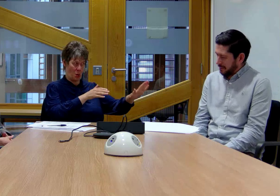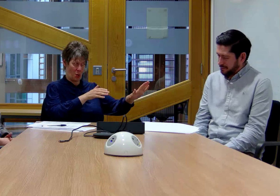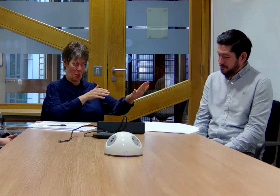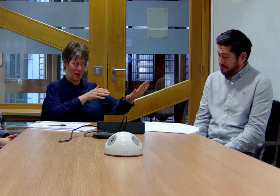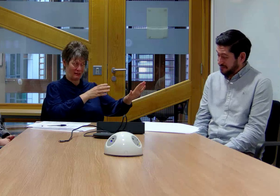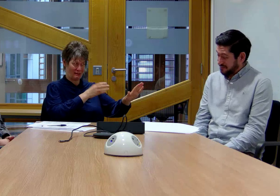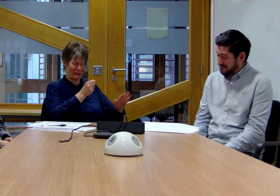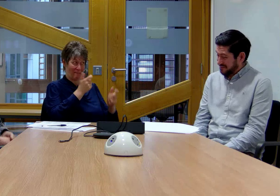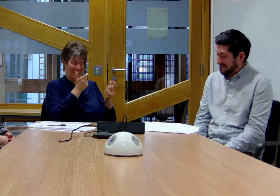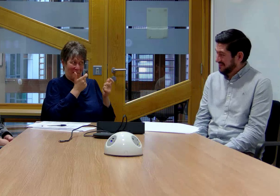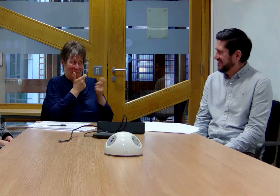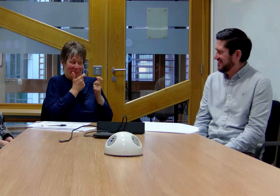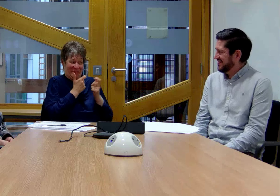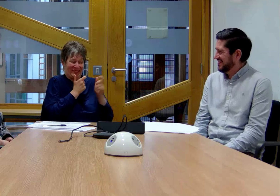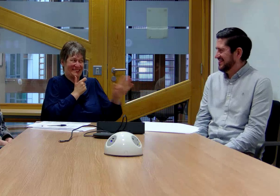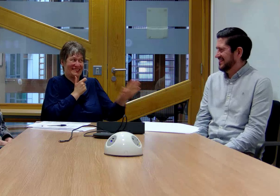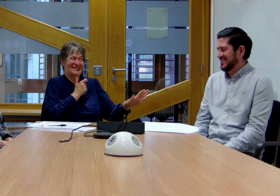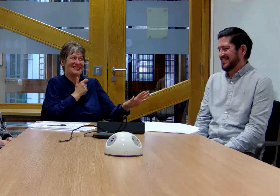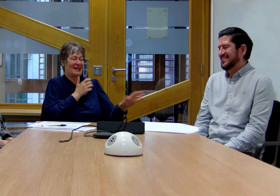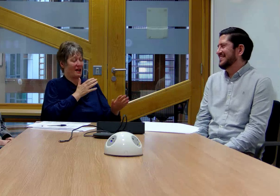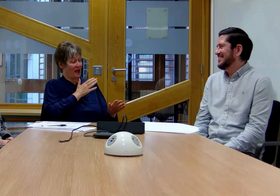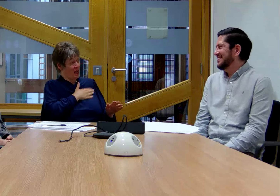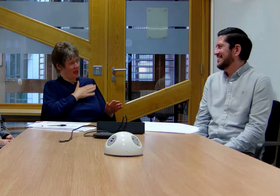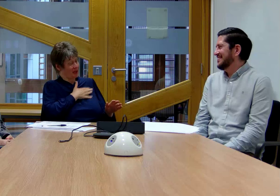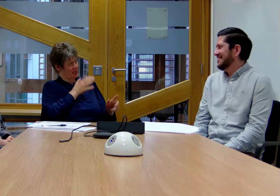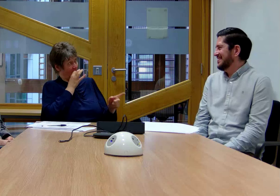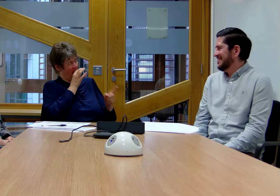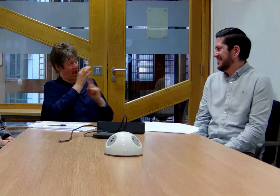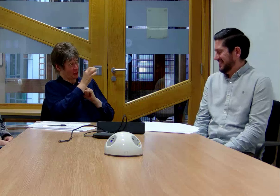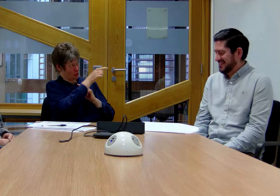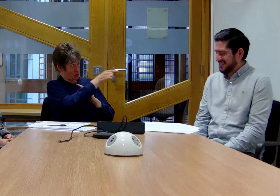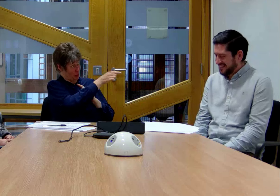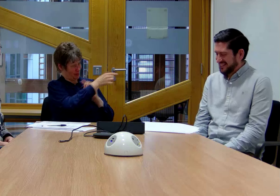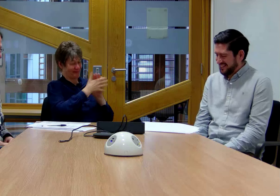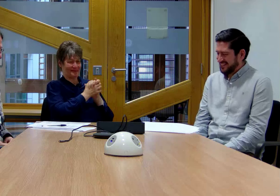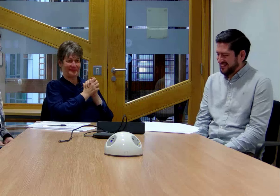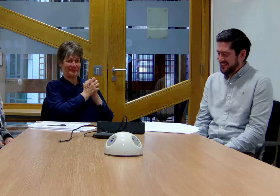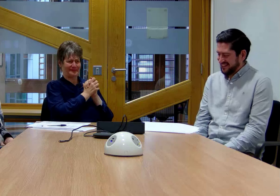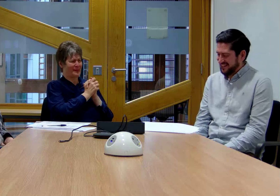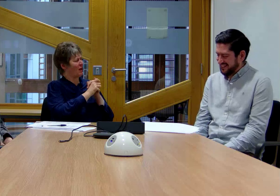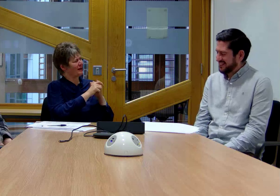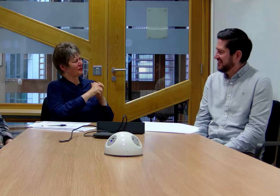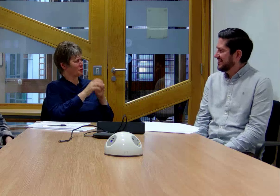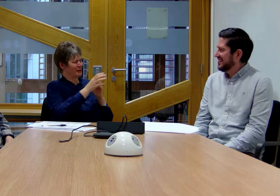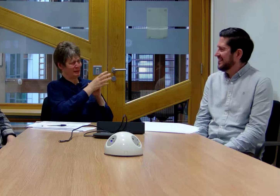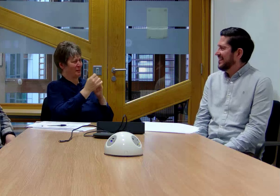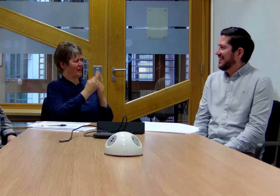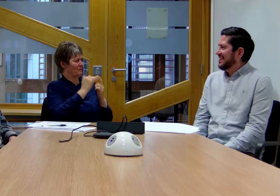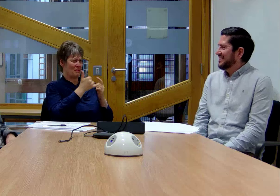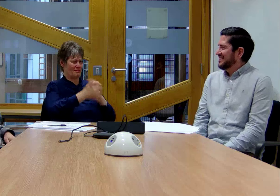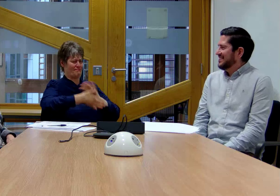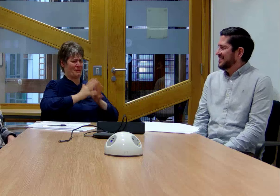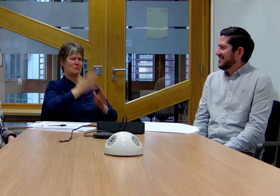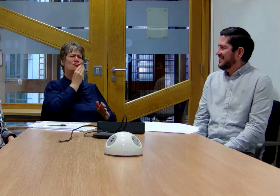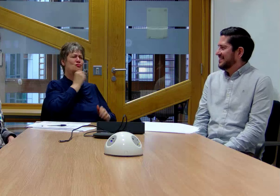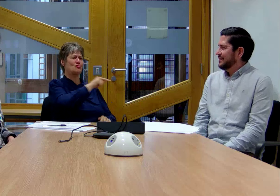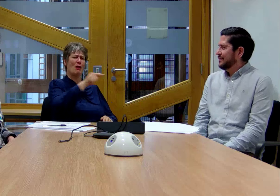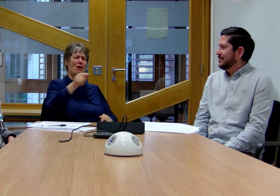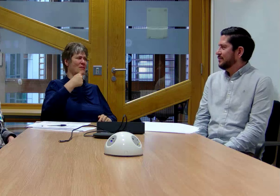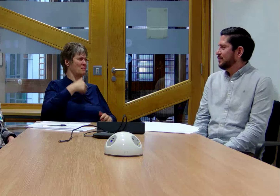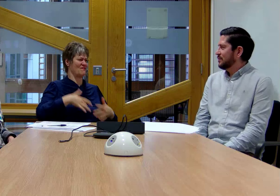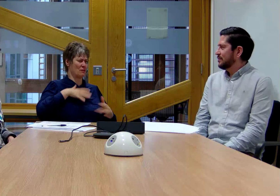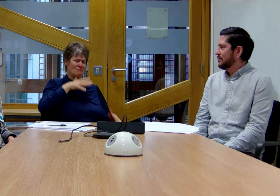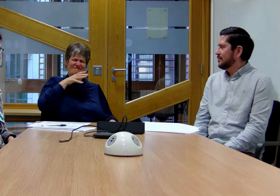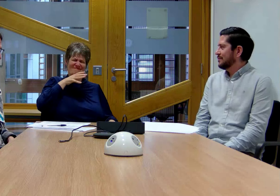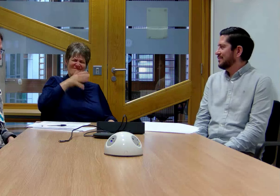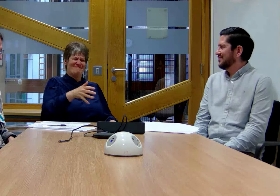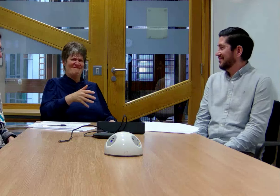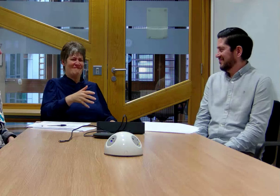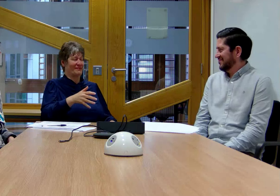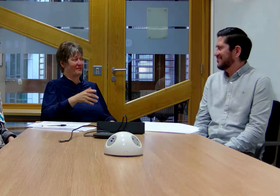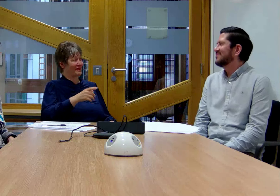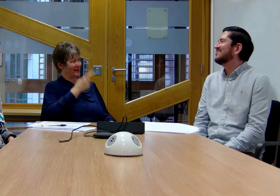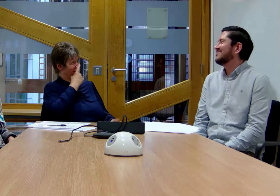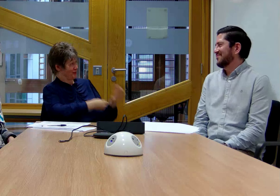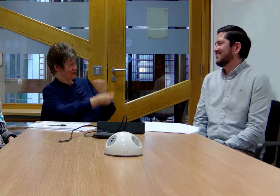So. I'd like to ask you about some of the things that really annoy BSL users.